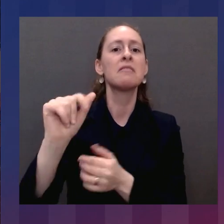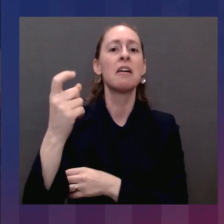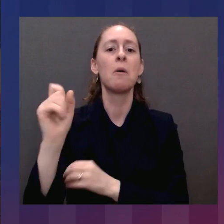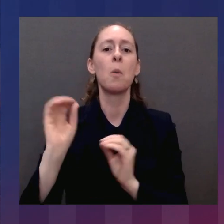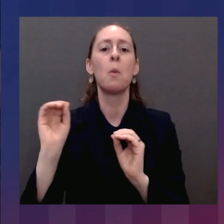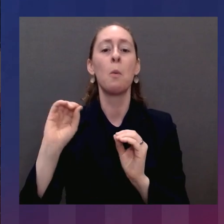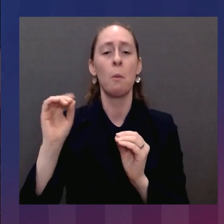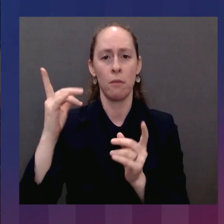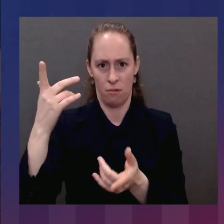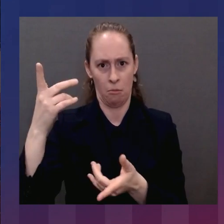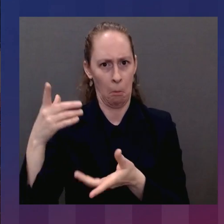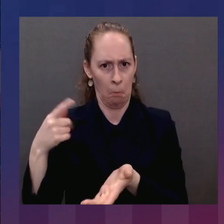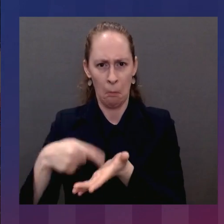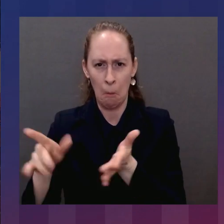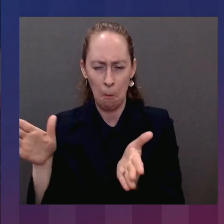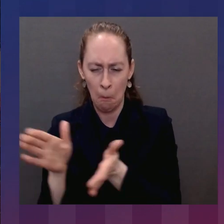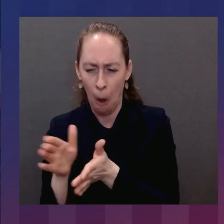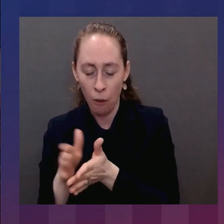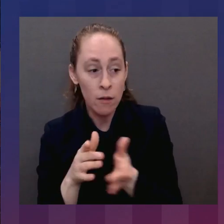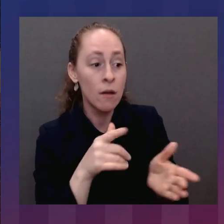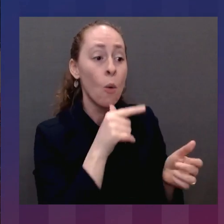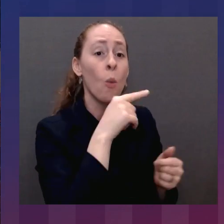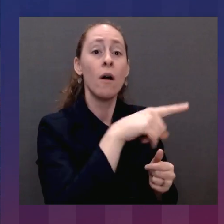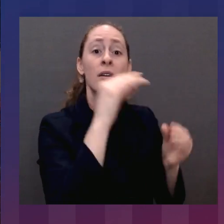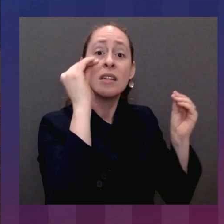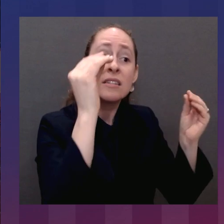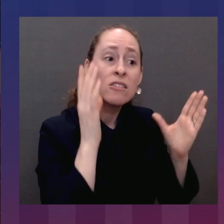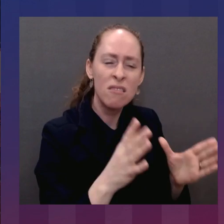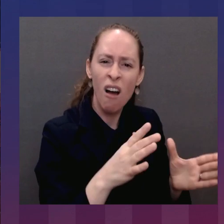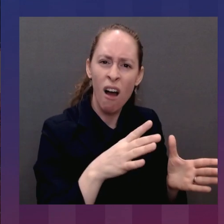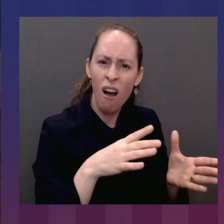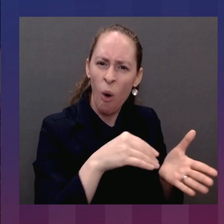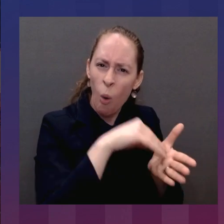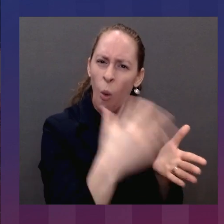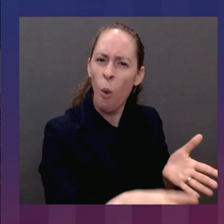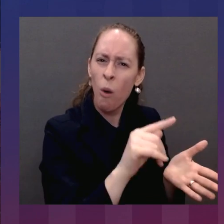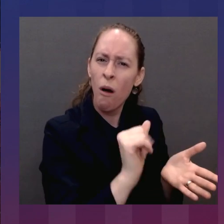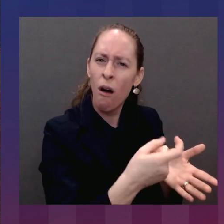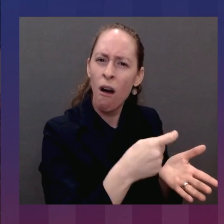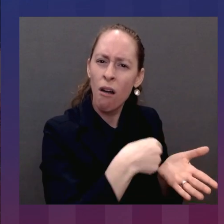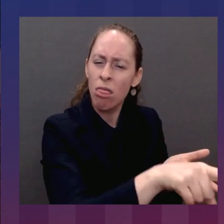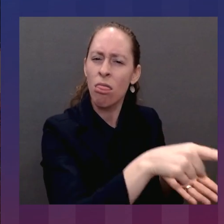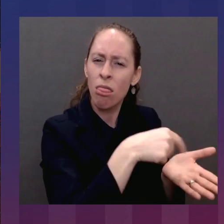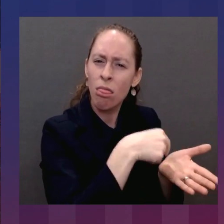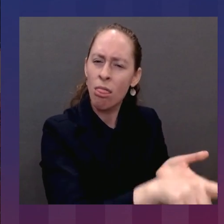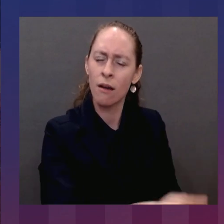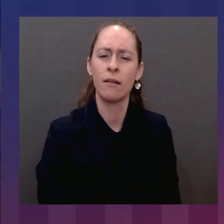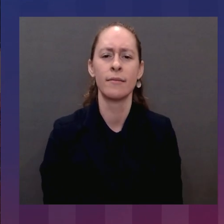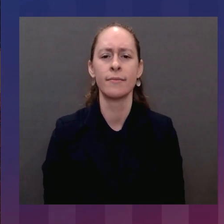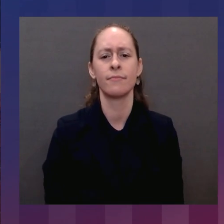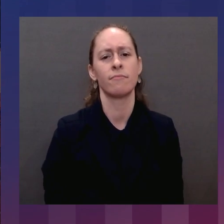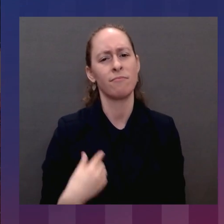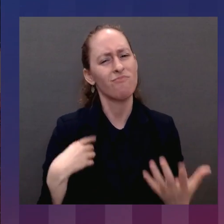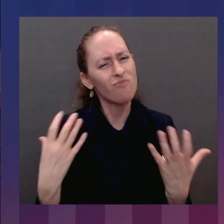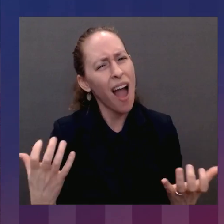It will grow the economy and lower costs for families. So what are we waiting for? Let's get this done.